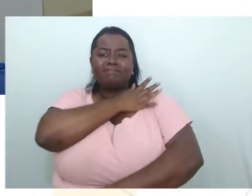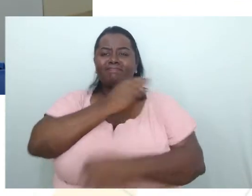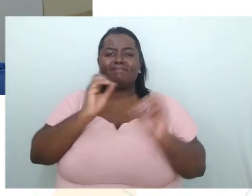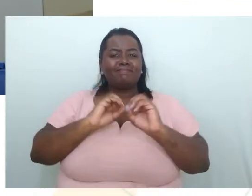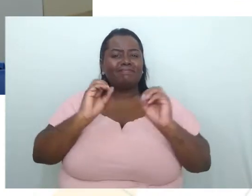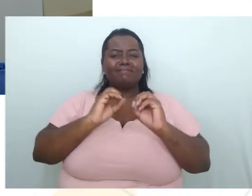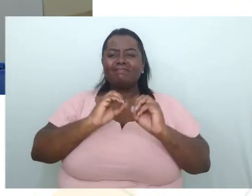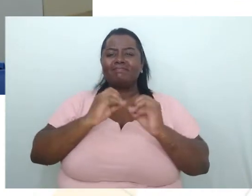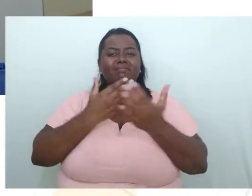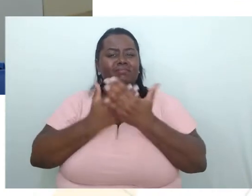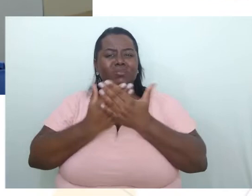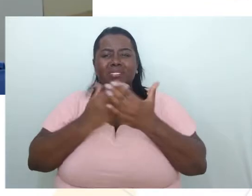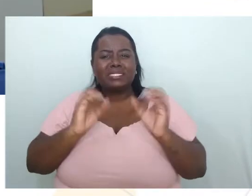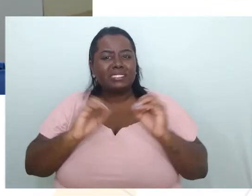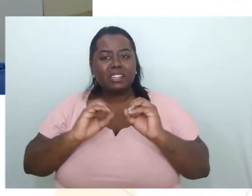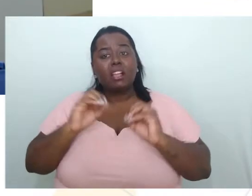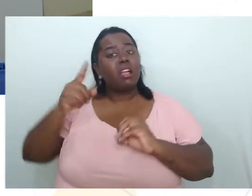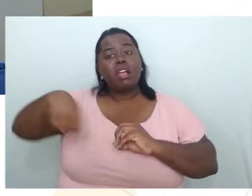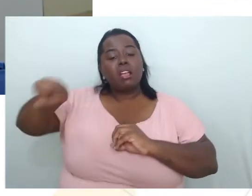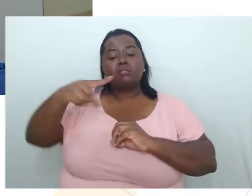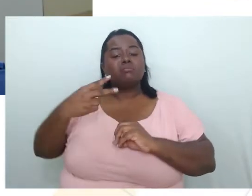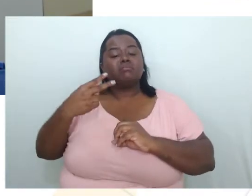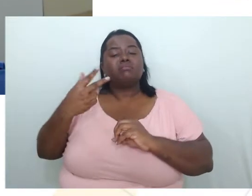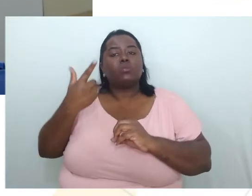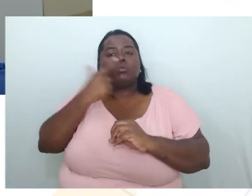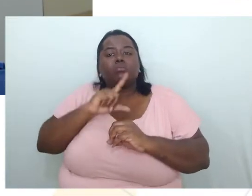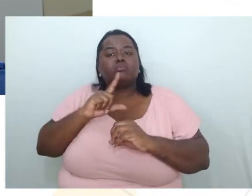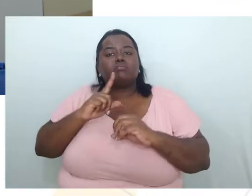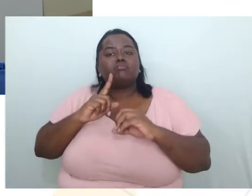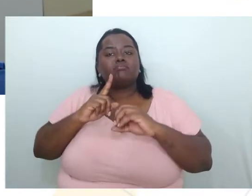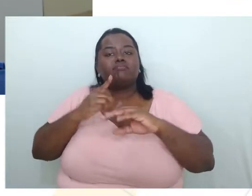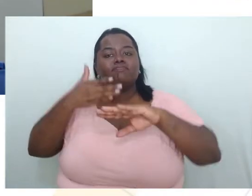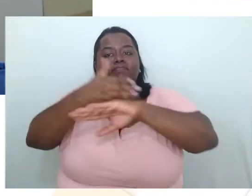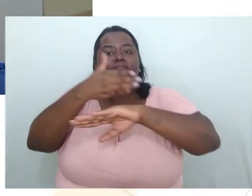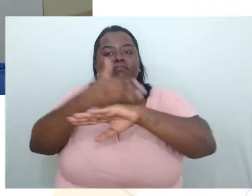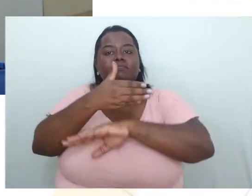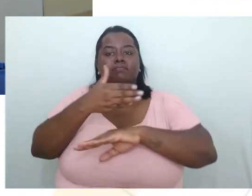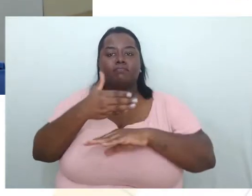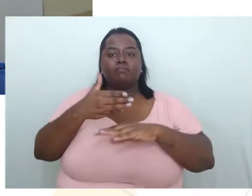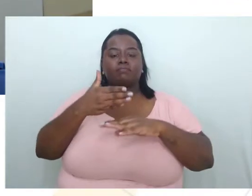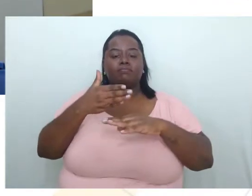people can't access that they're sitting in their villages you know sorry I don't